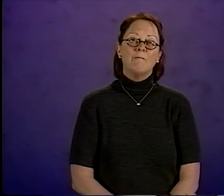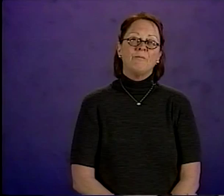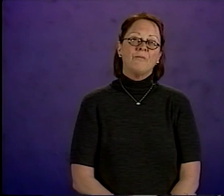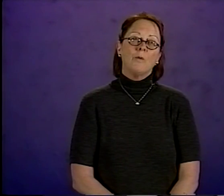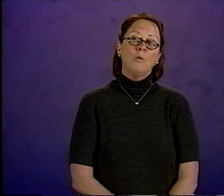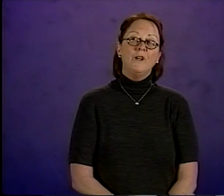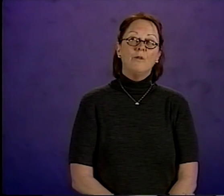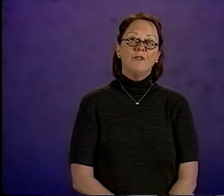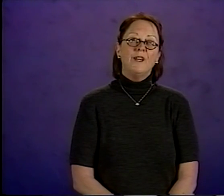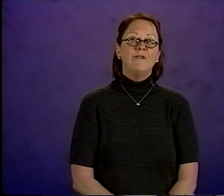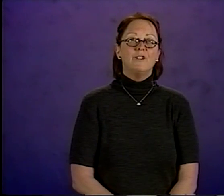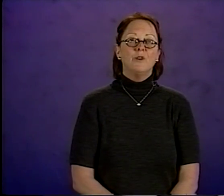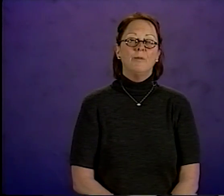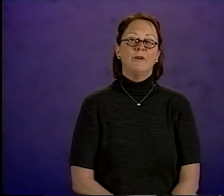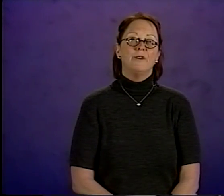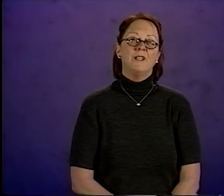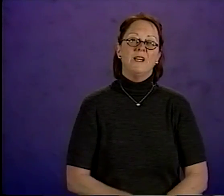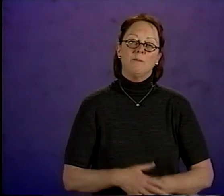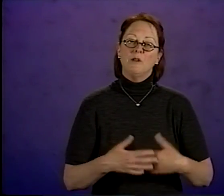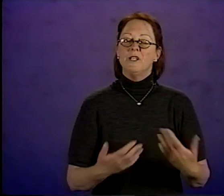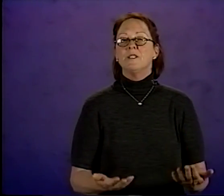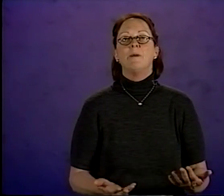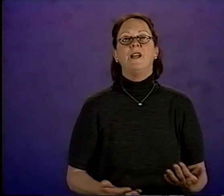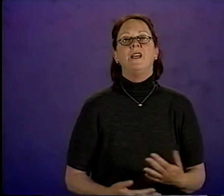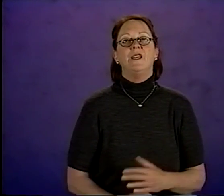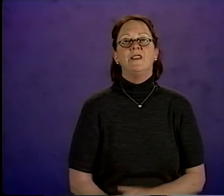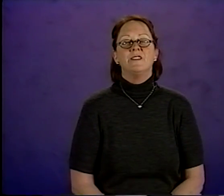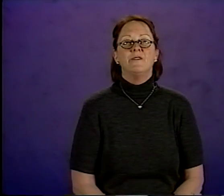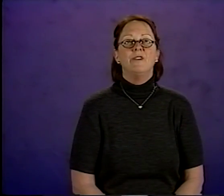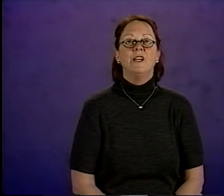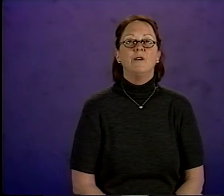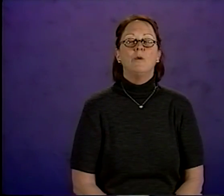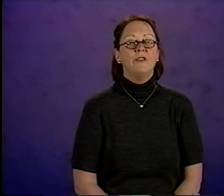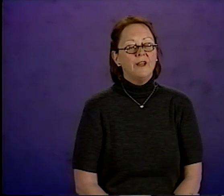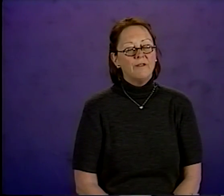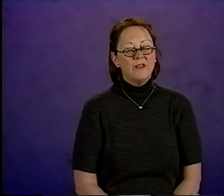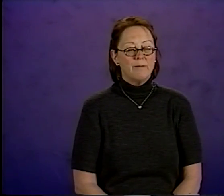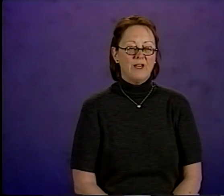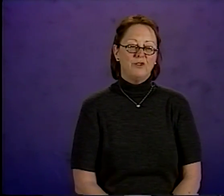We don't think of interpreters as participating in this event. We think about them as